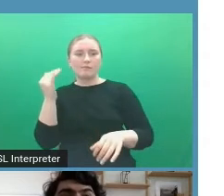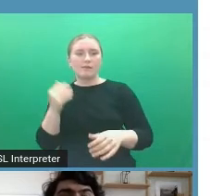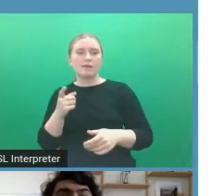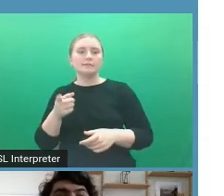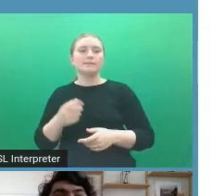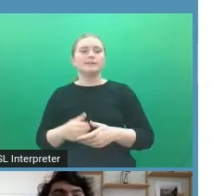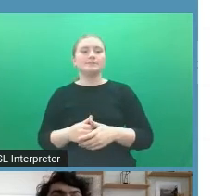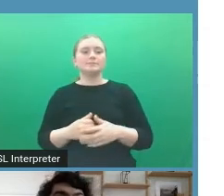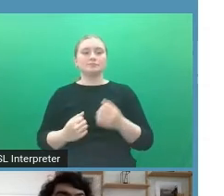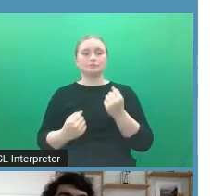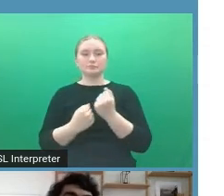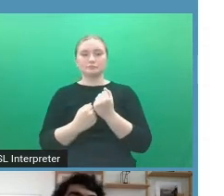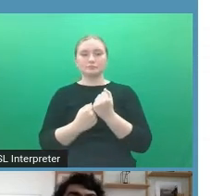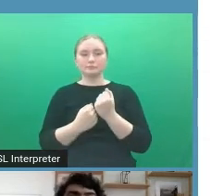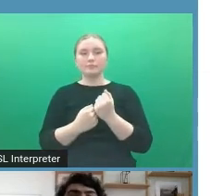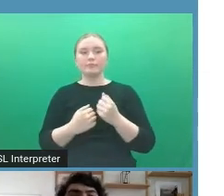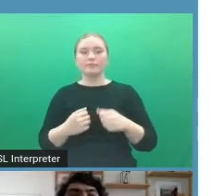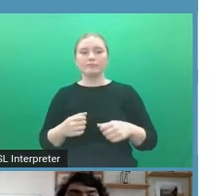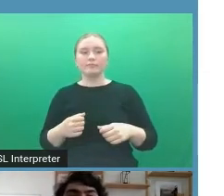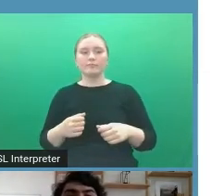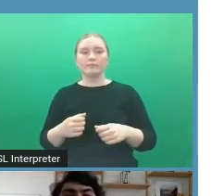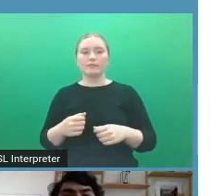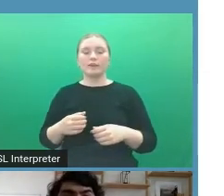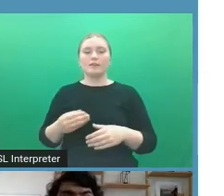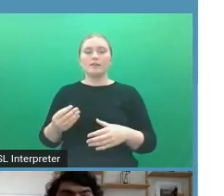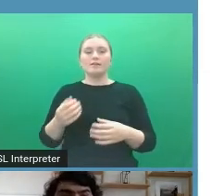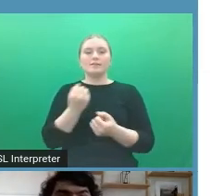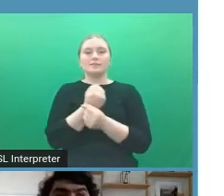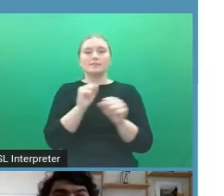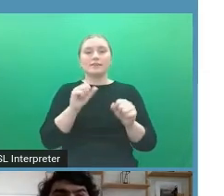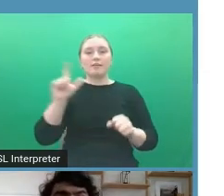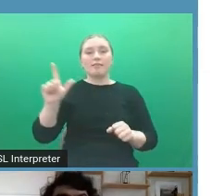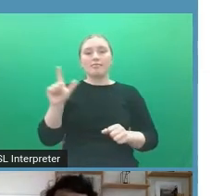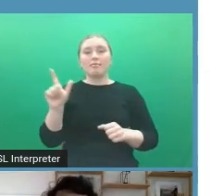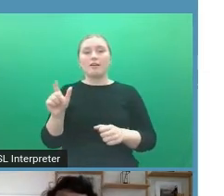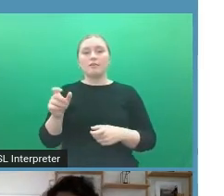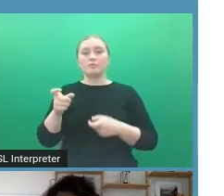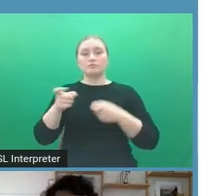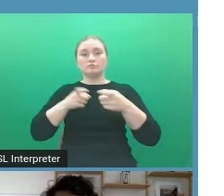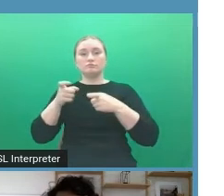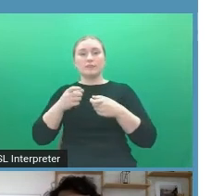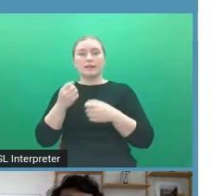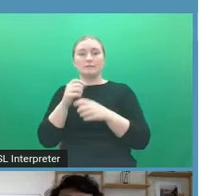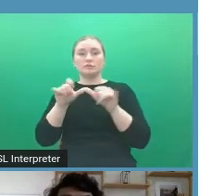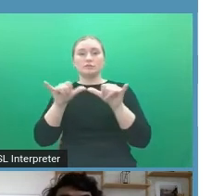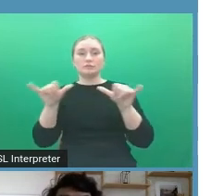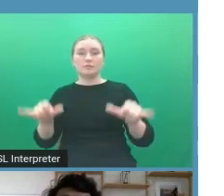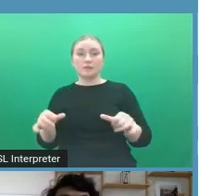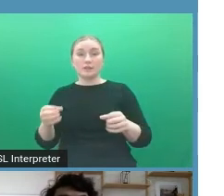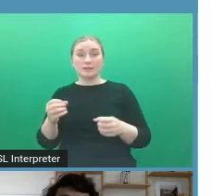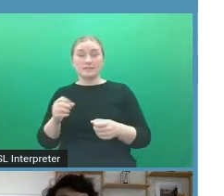and then of course archival and library management systems for information specific to that domain.